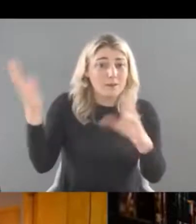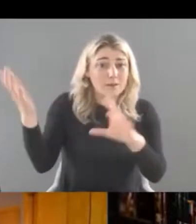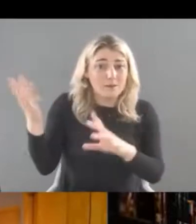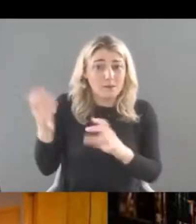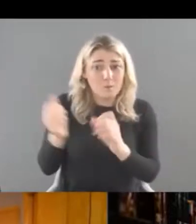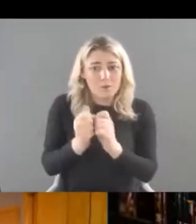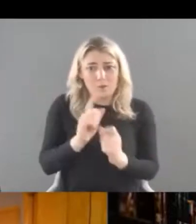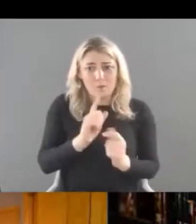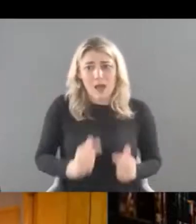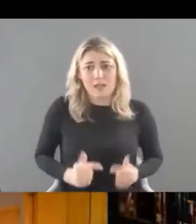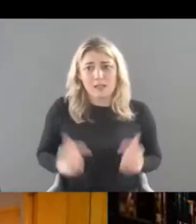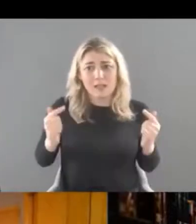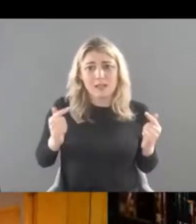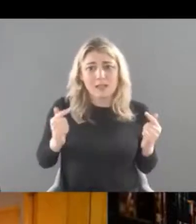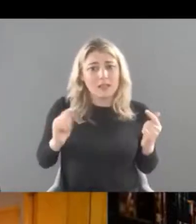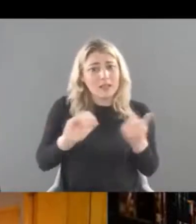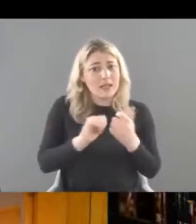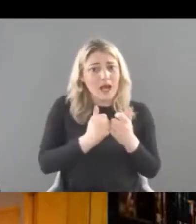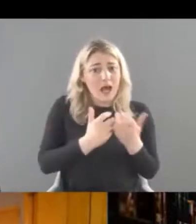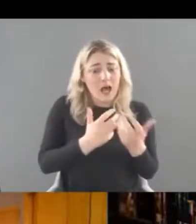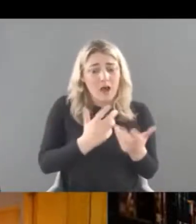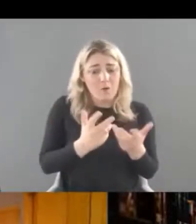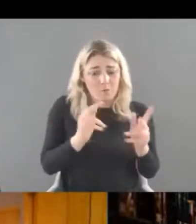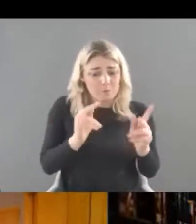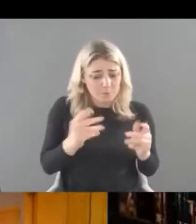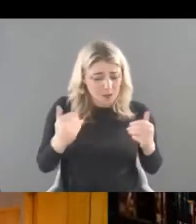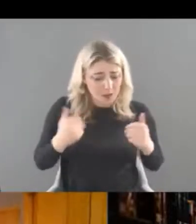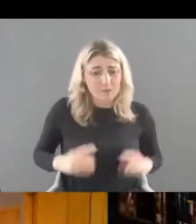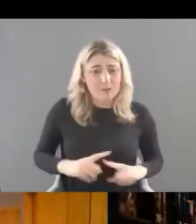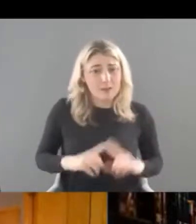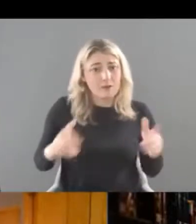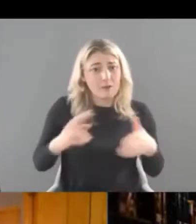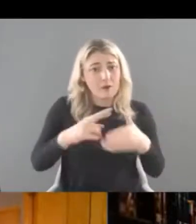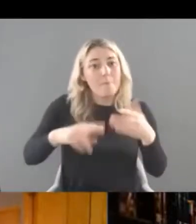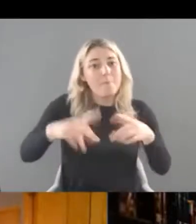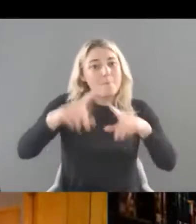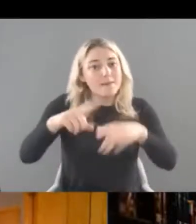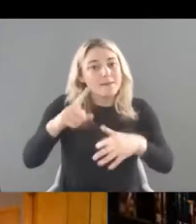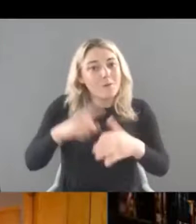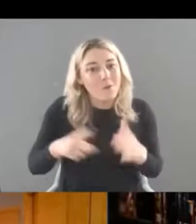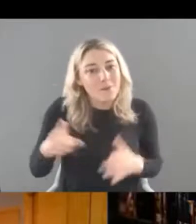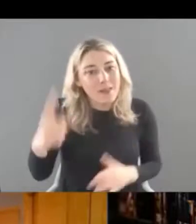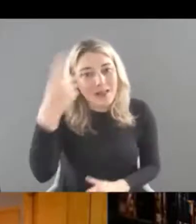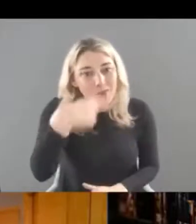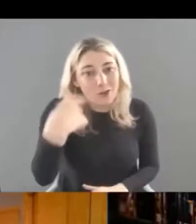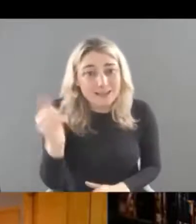which people have different outcomes based on what they look like. People see race. And so talking about